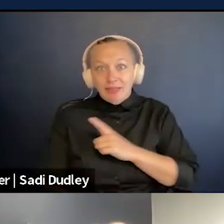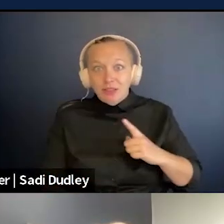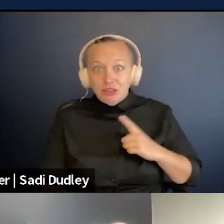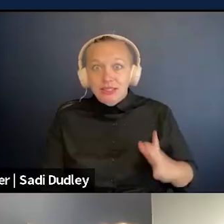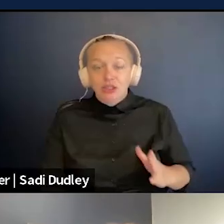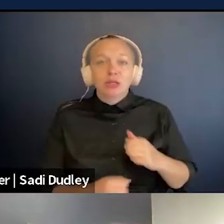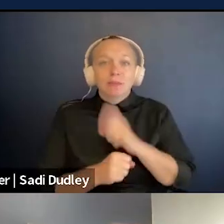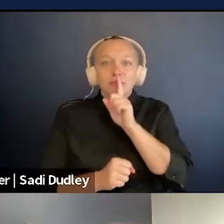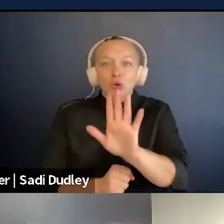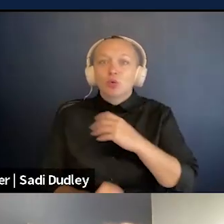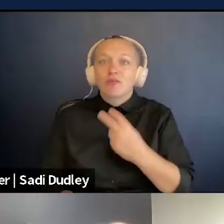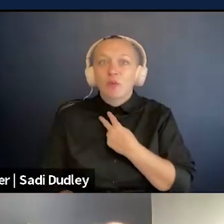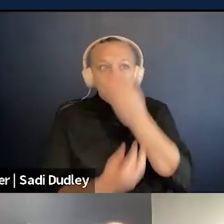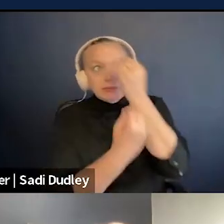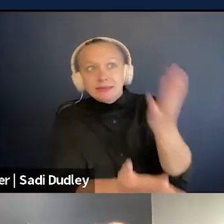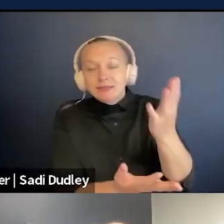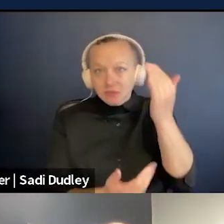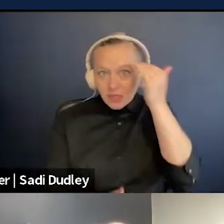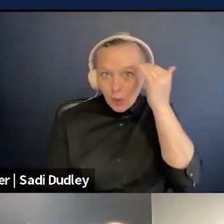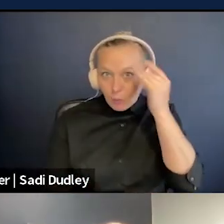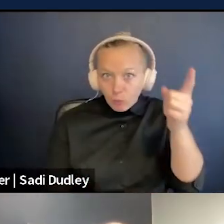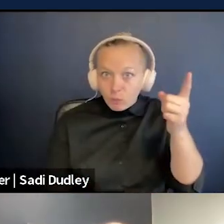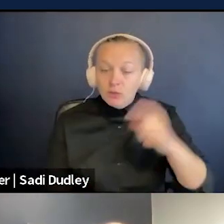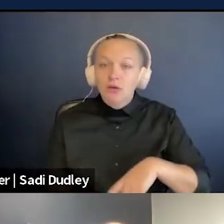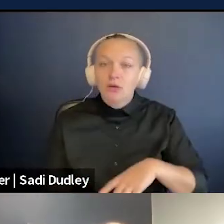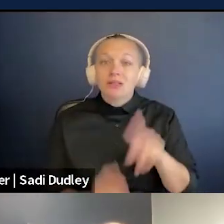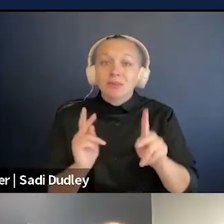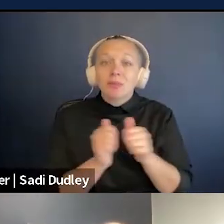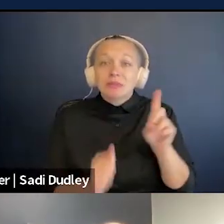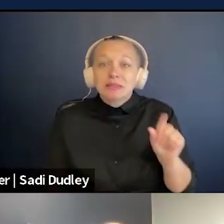Um, because a lot of people with disabilities or people that care for people with disabilities.